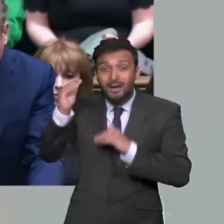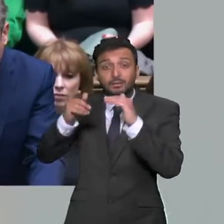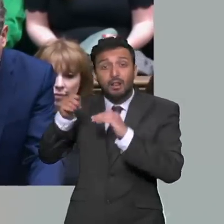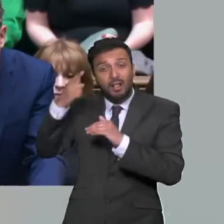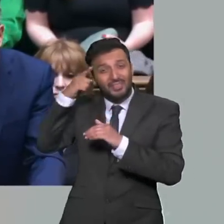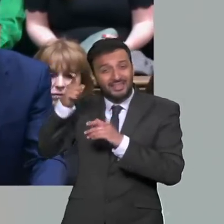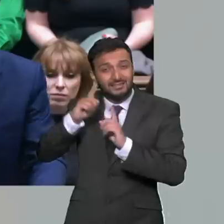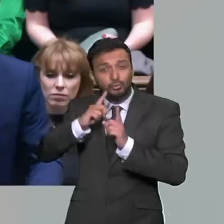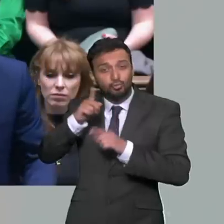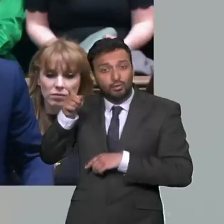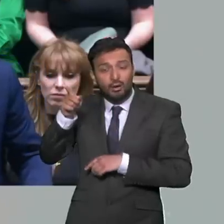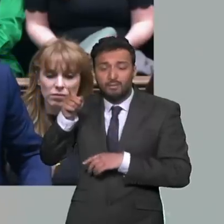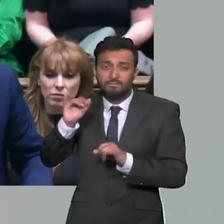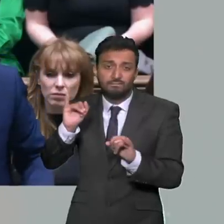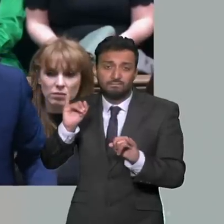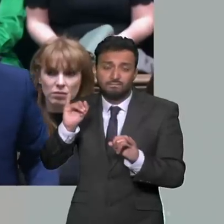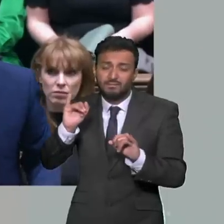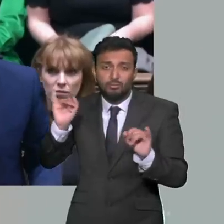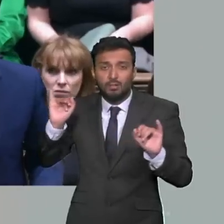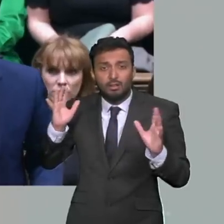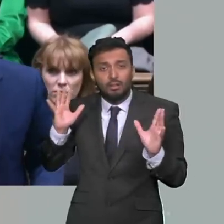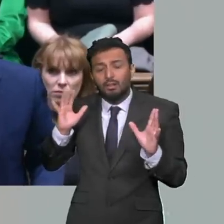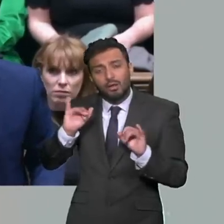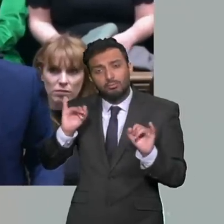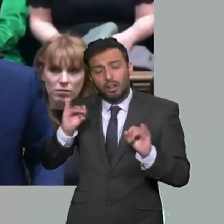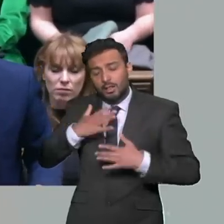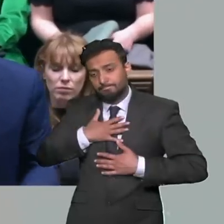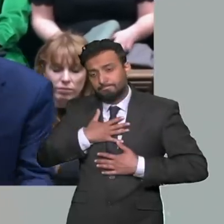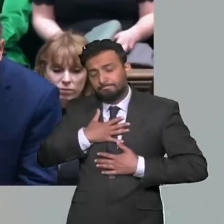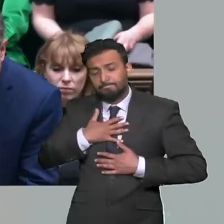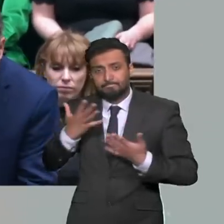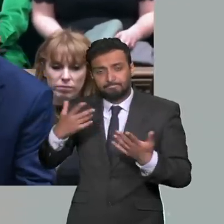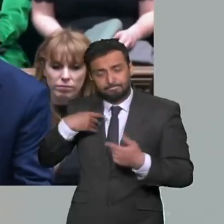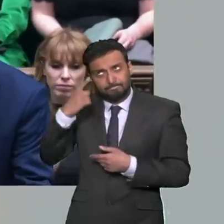It is an unspeakable tragedy, and our hearts are with the American people.